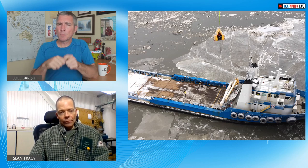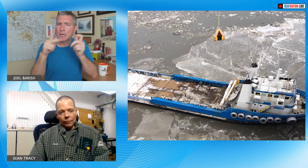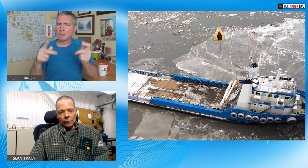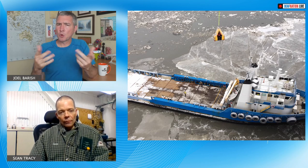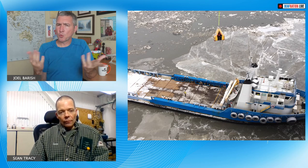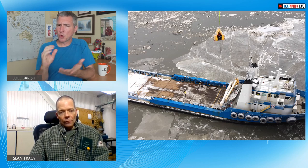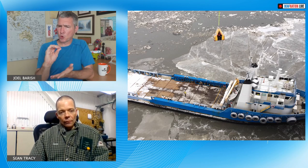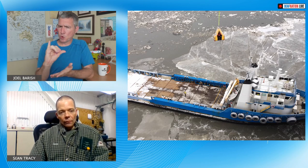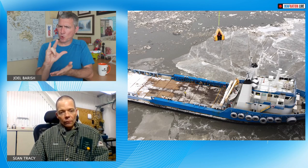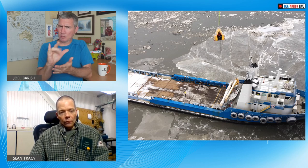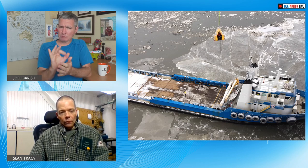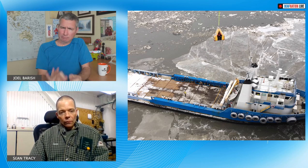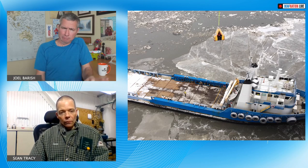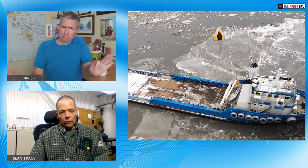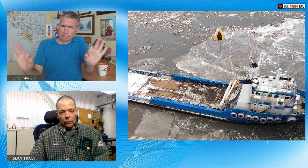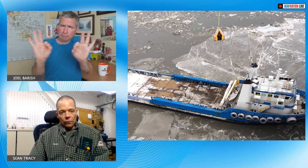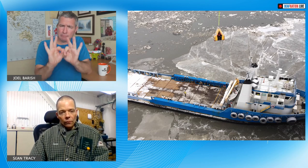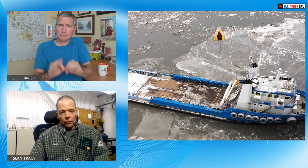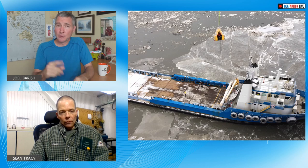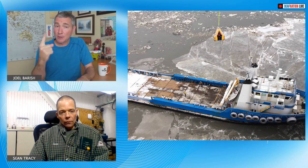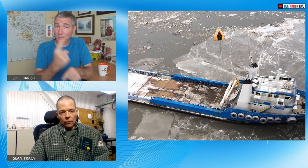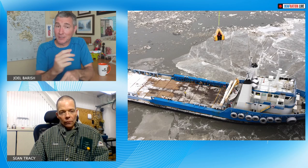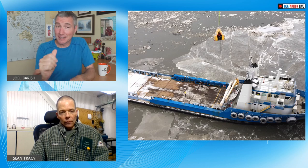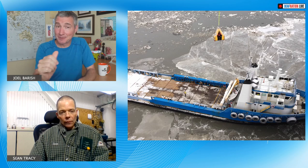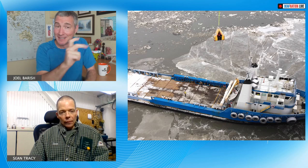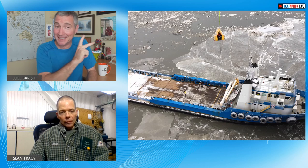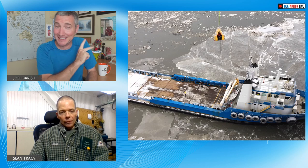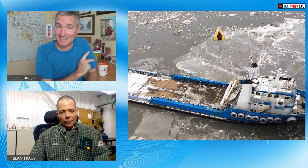wrap up our chat today talking about the importance of oil. Be right back!